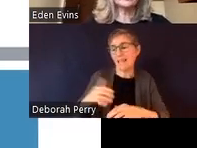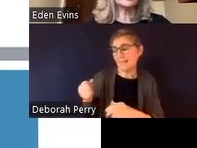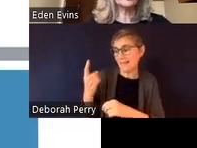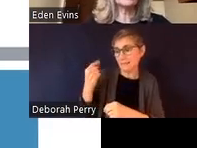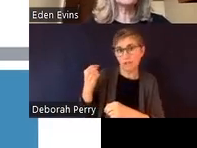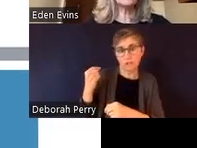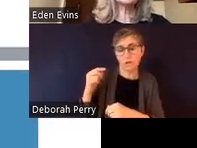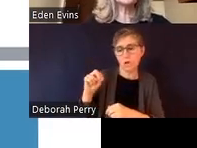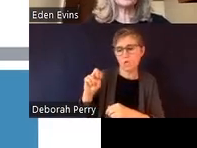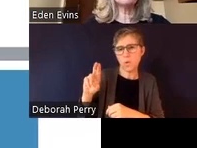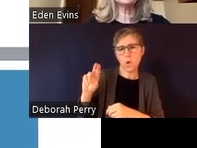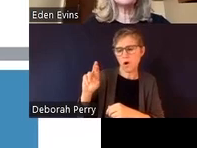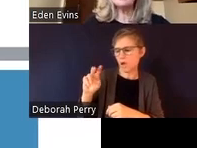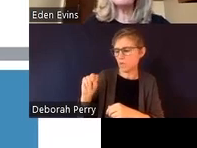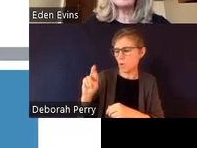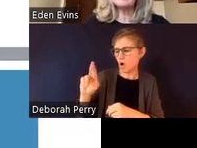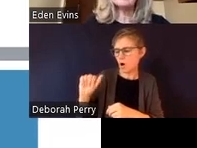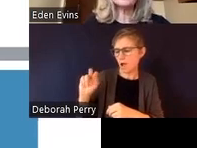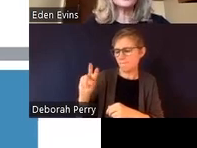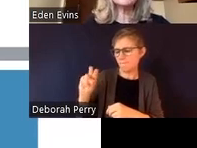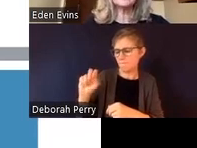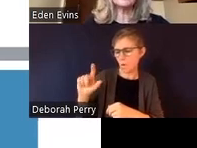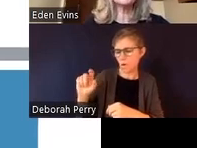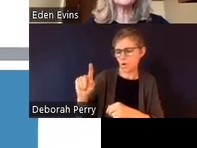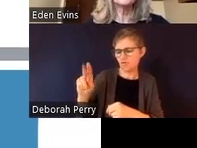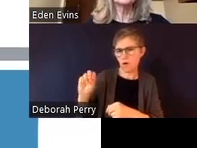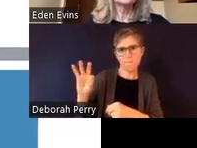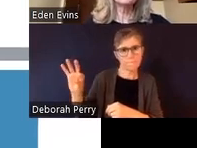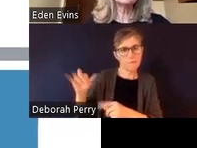Institutes on Drug Abuse (NIDA), published a paper - I think it was in JAMA Psychiatry - showing that